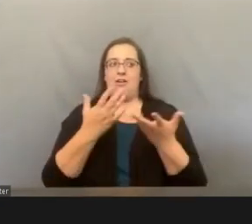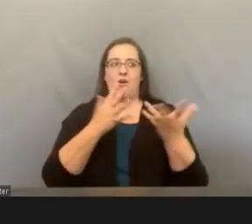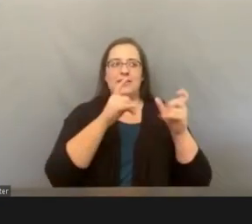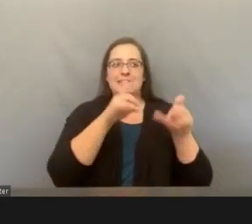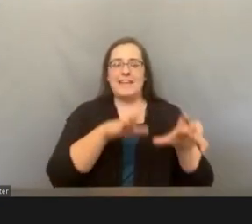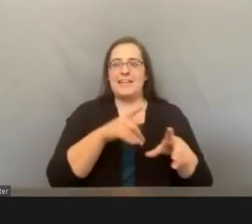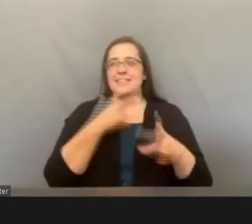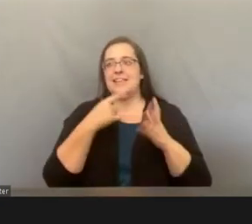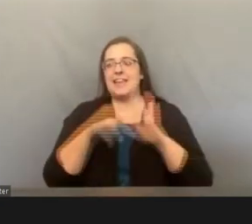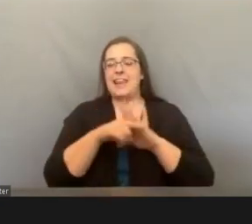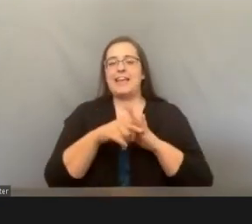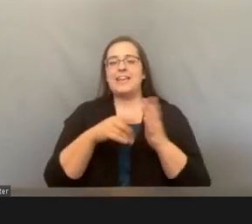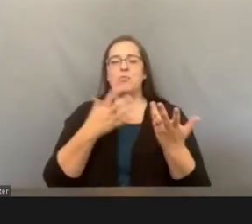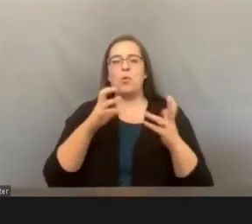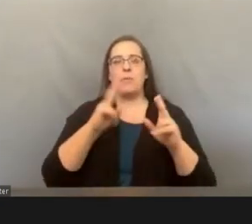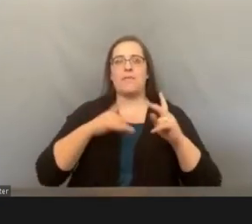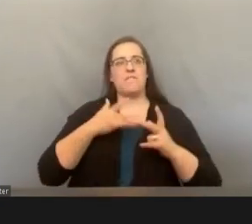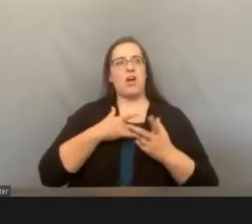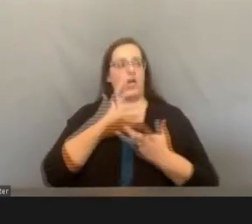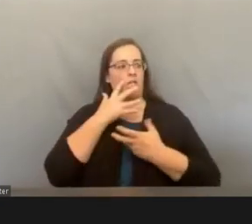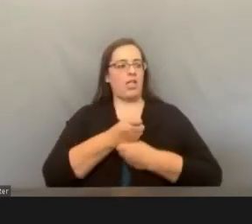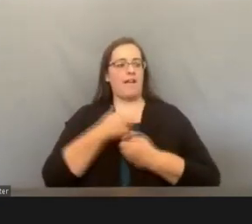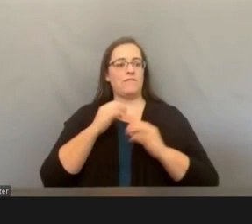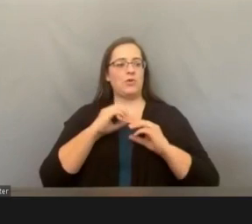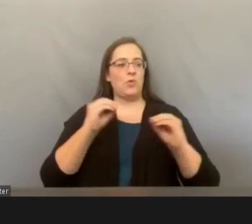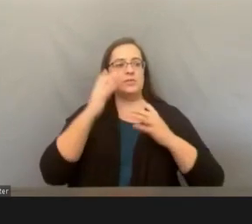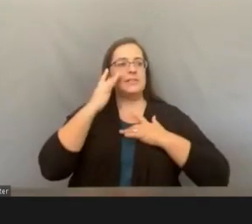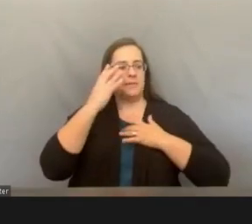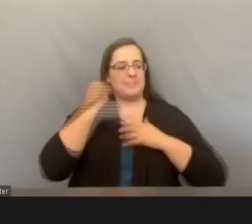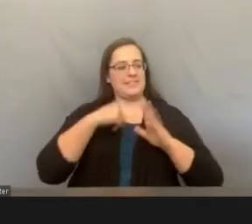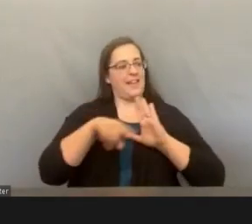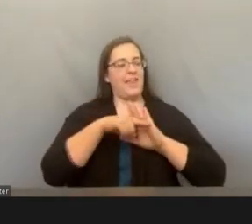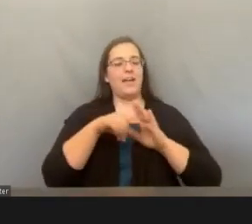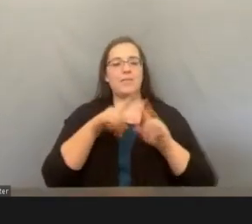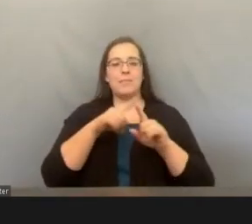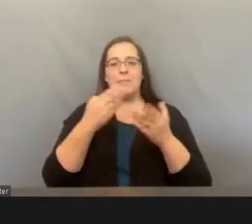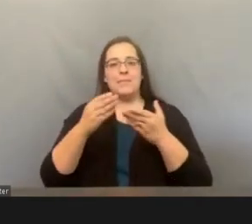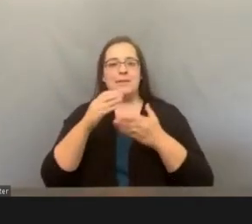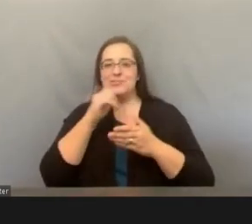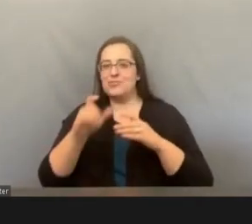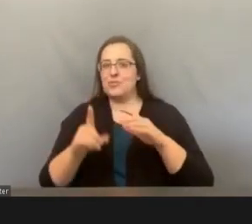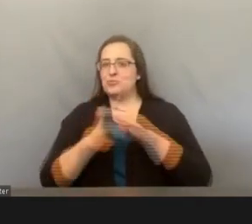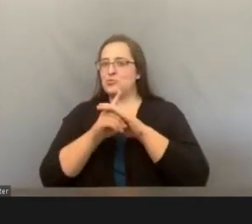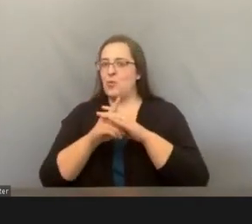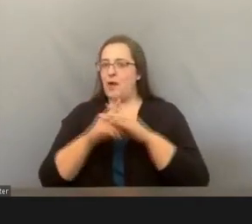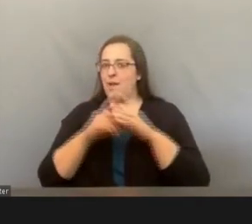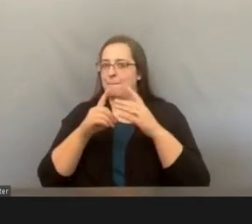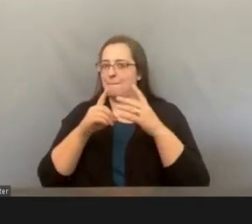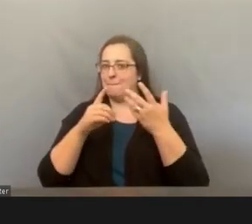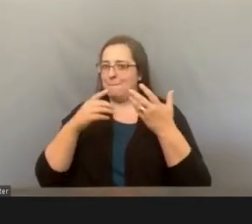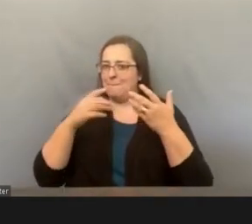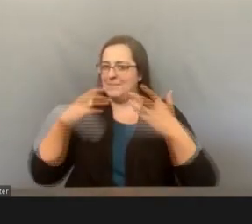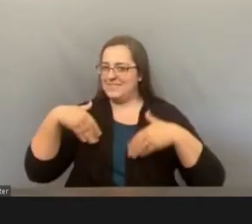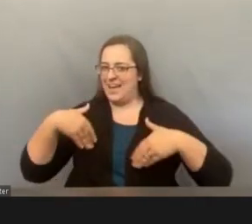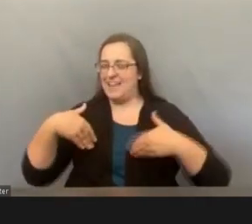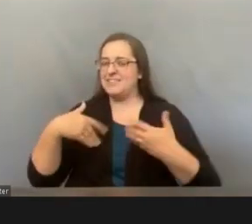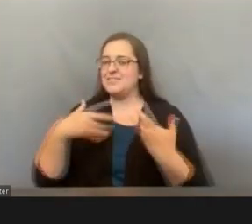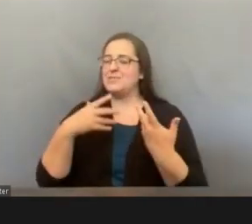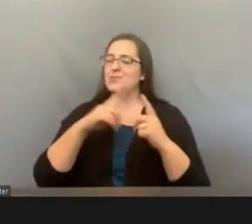TESTING YOU GET SICK A COUPLE OF DAYS LATER, YOU WANT TO MAKE SURE YOU'RE TESTING AT THE RIGHT TIME AND NOT GIVING A FALSE SENSE OF SECURITY WITH THAT NEGATIVE TEST.